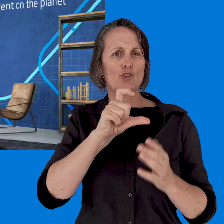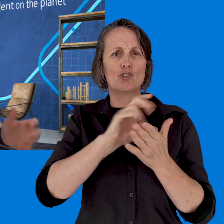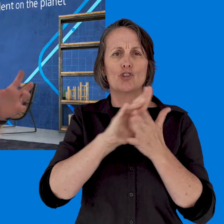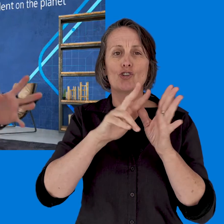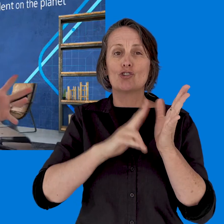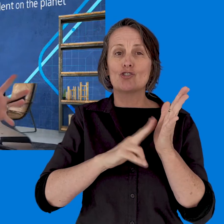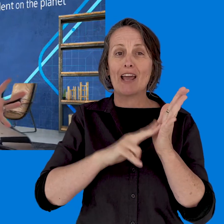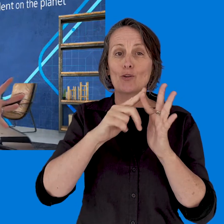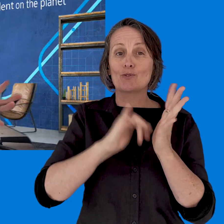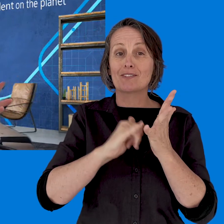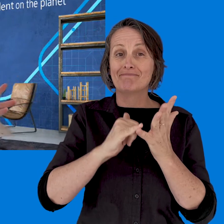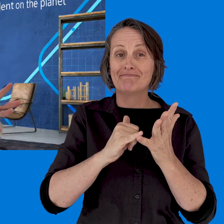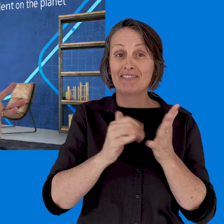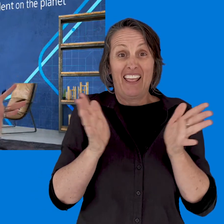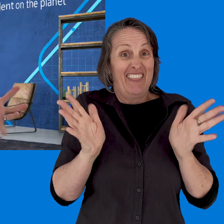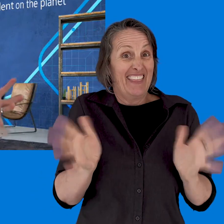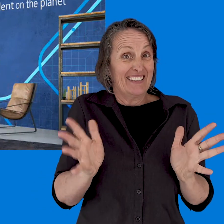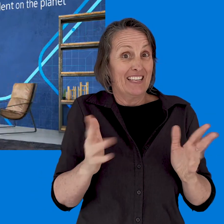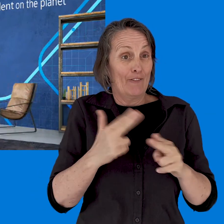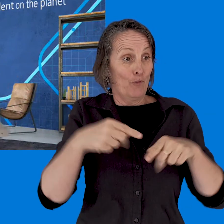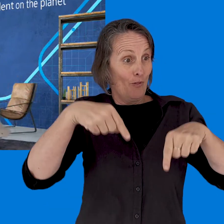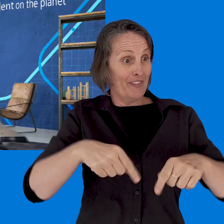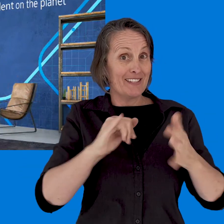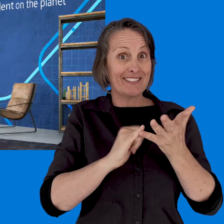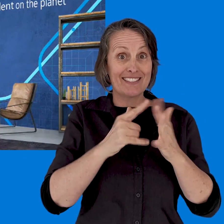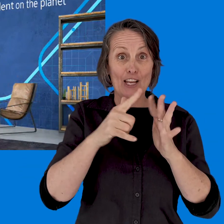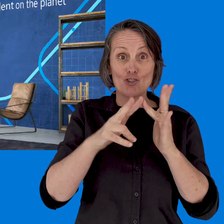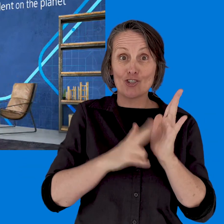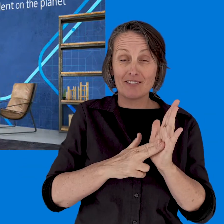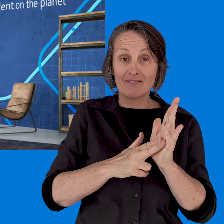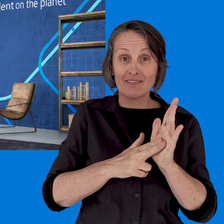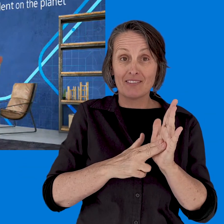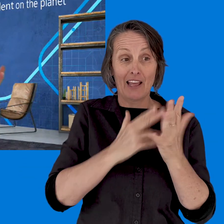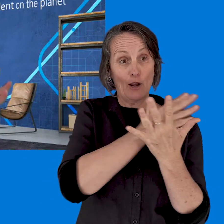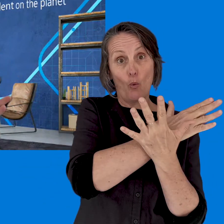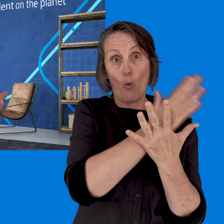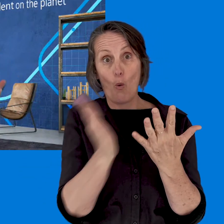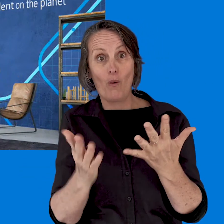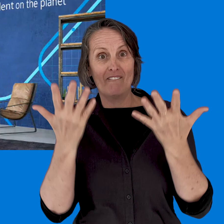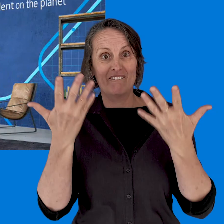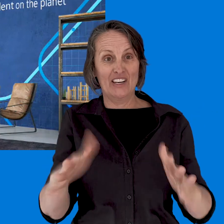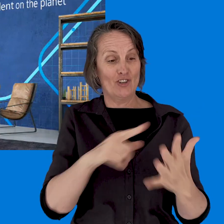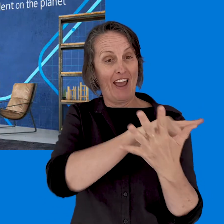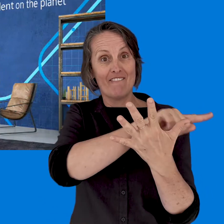So that's it, that's it for this session, and that's it for this whole series of five